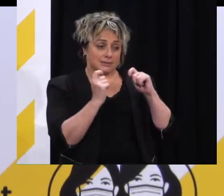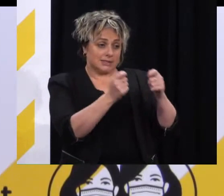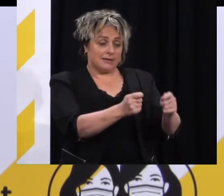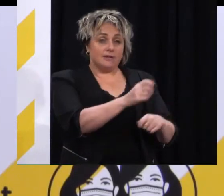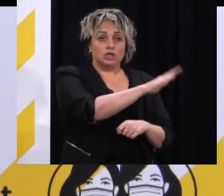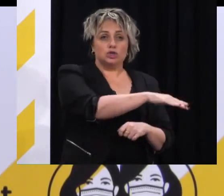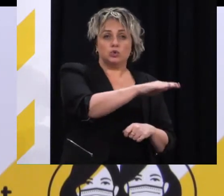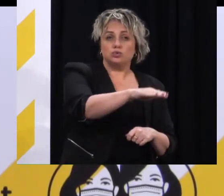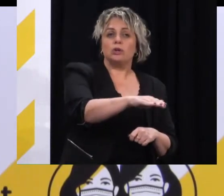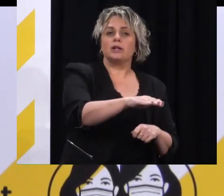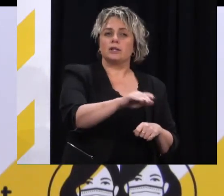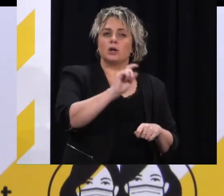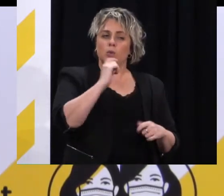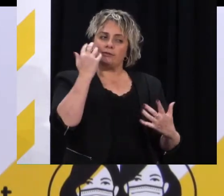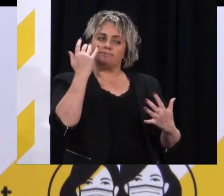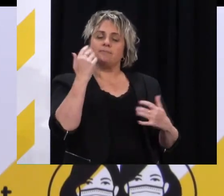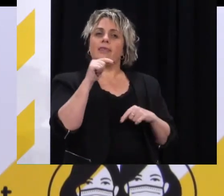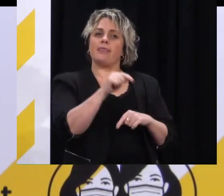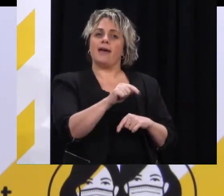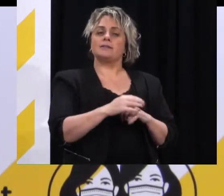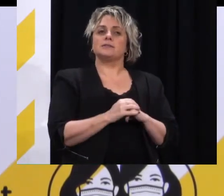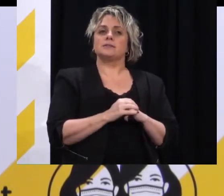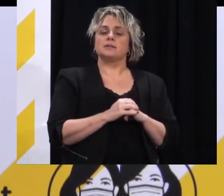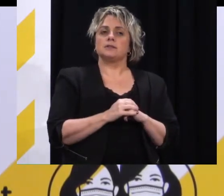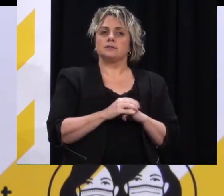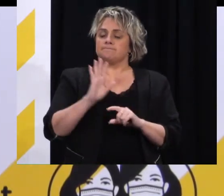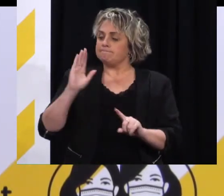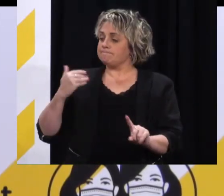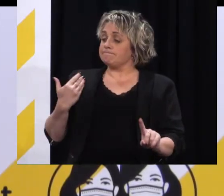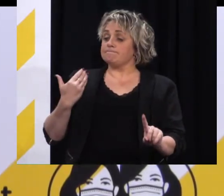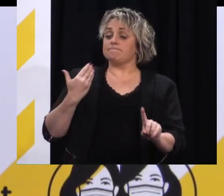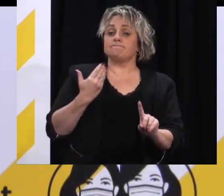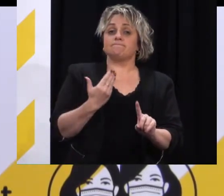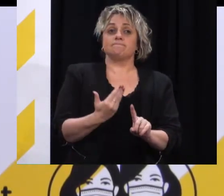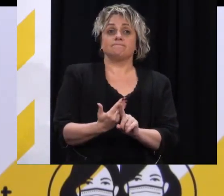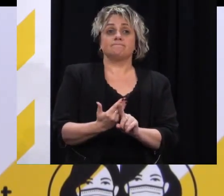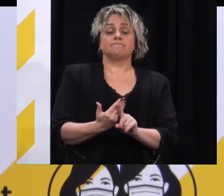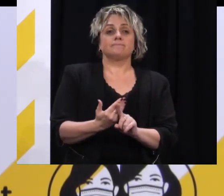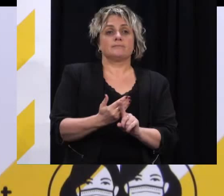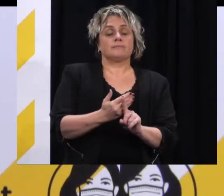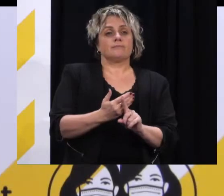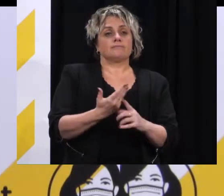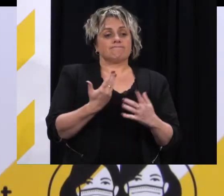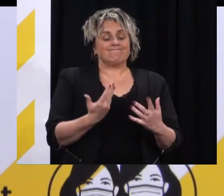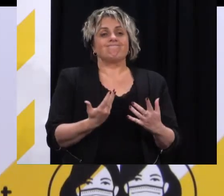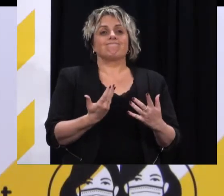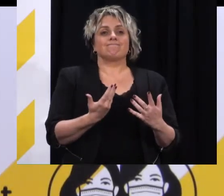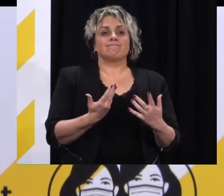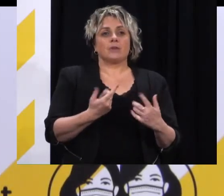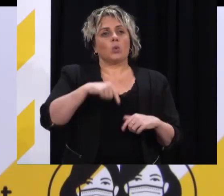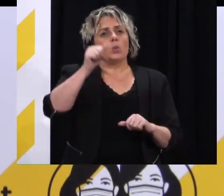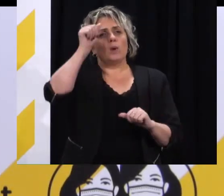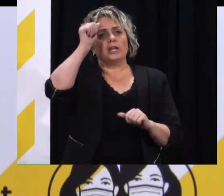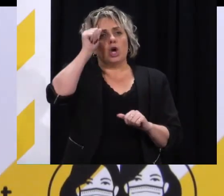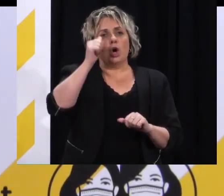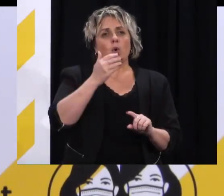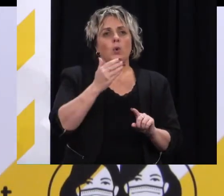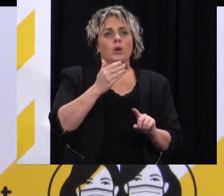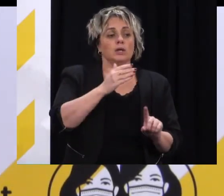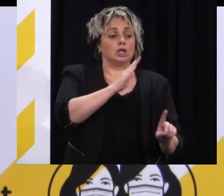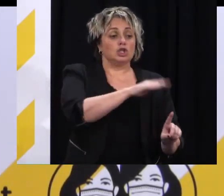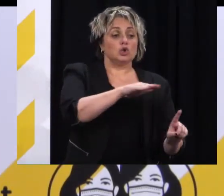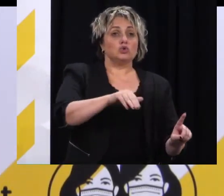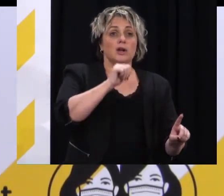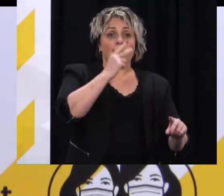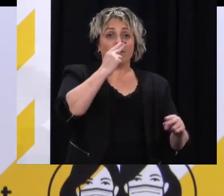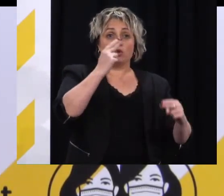of course look at mask use in